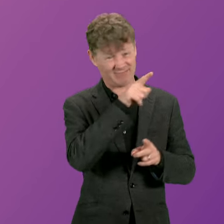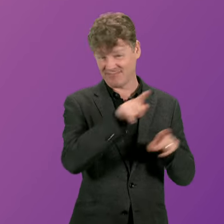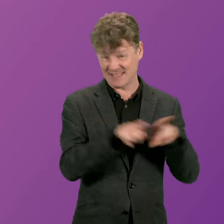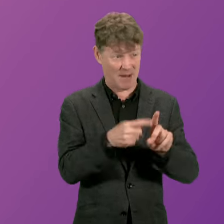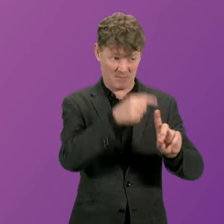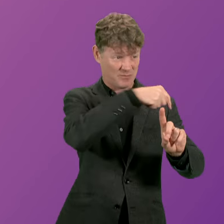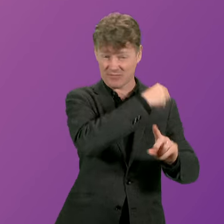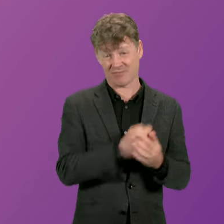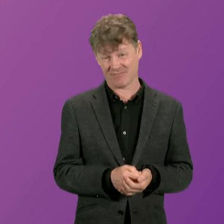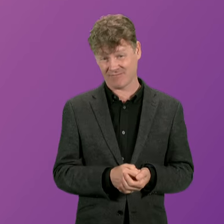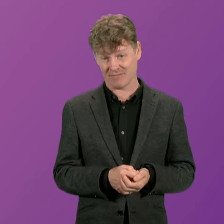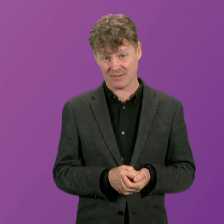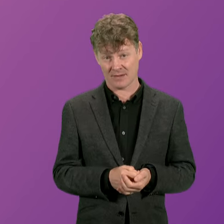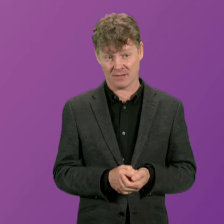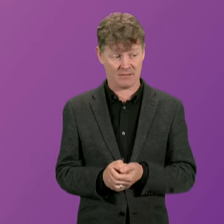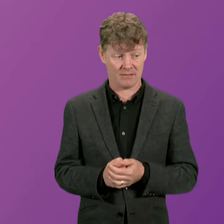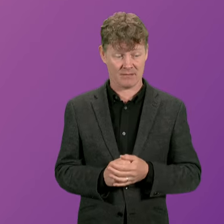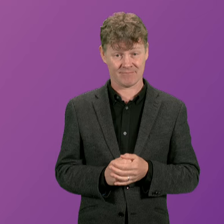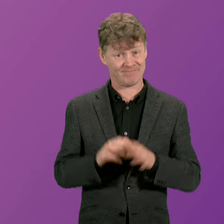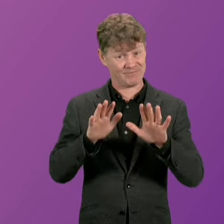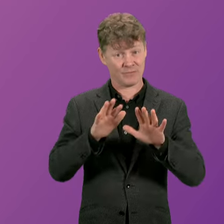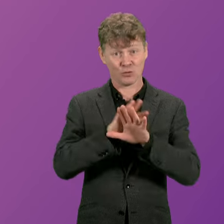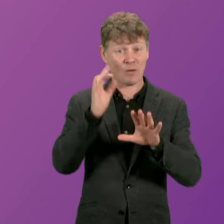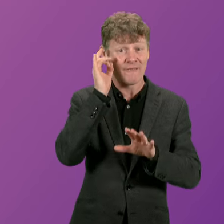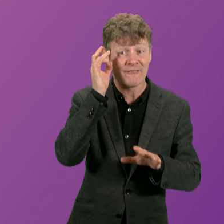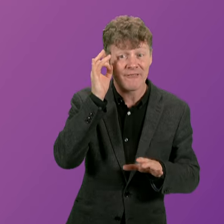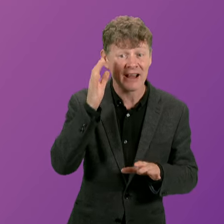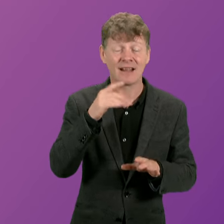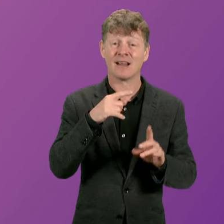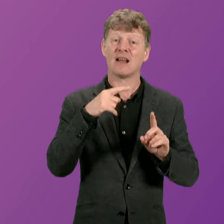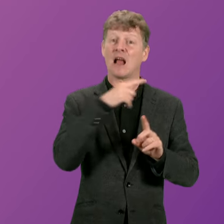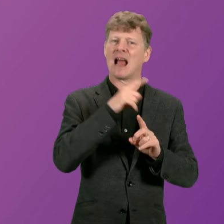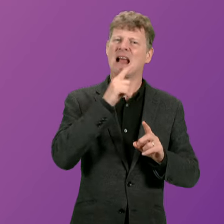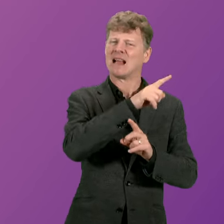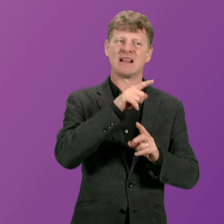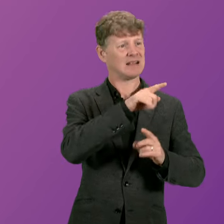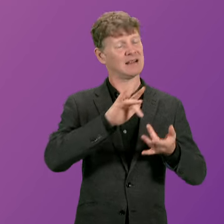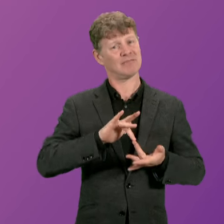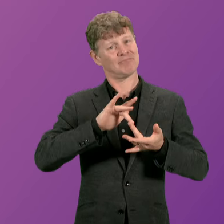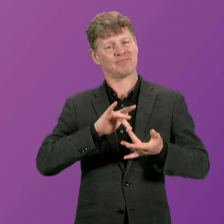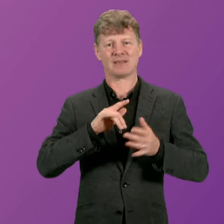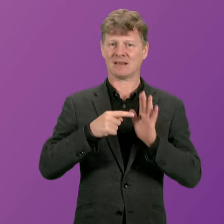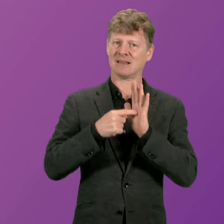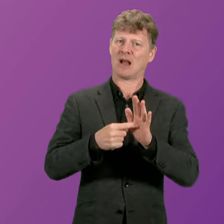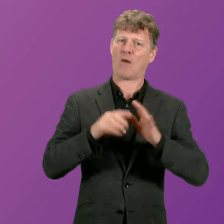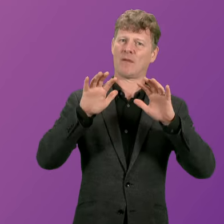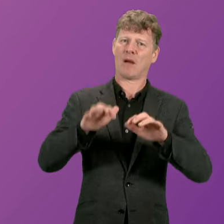In case it be forgotten, Mr Wanting-to-pretend-that-he-is-the-integrity-symbol-of-the-Parliament—